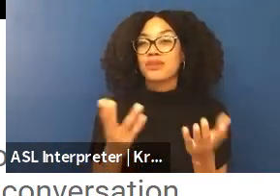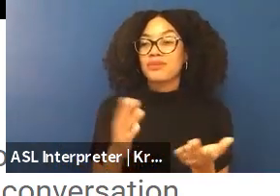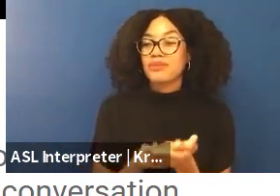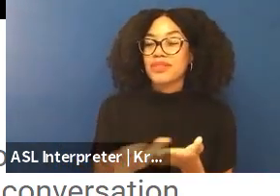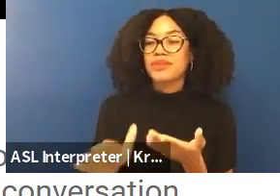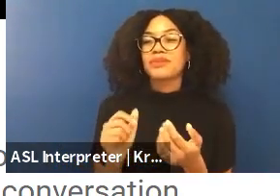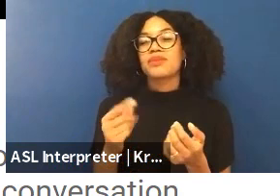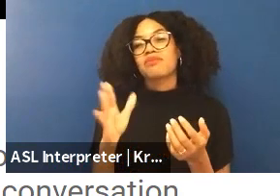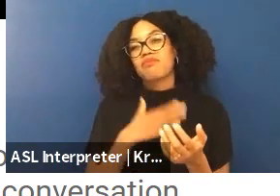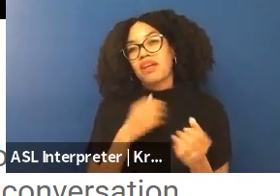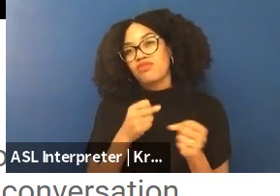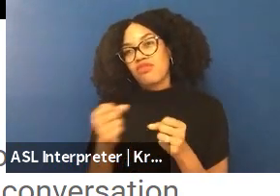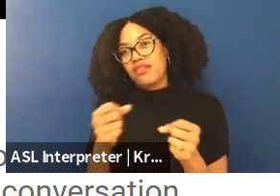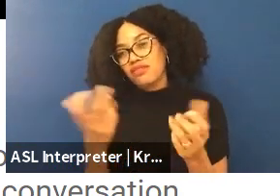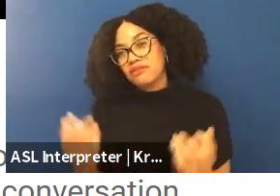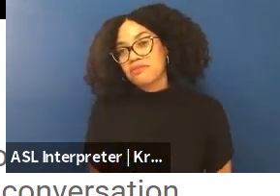and I wonder if anyone else has thoughts? [Heidi] Well, you know, Steve, I'm really